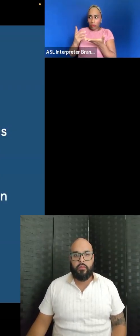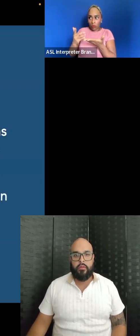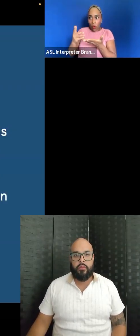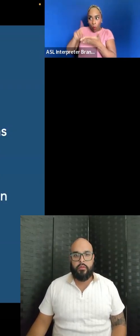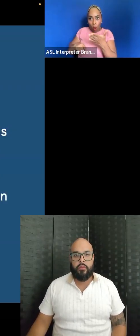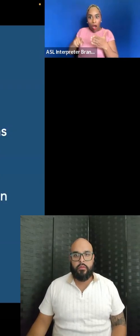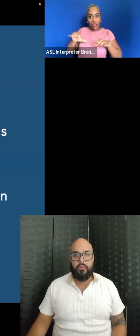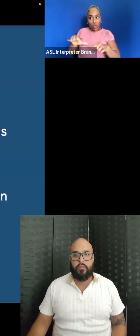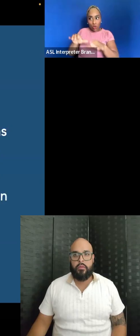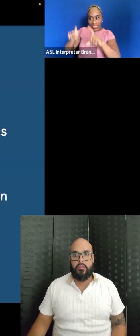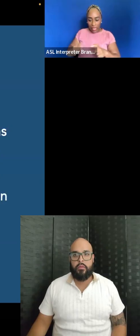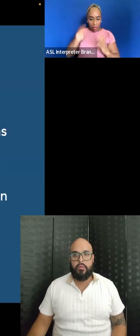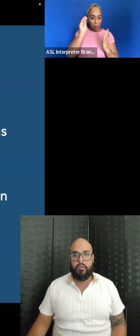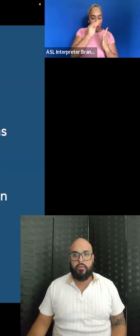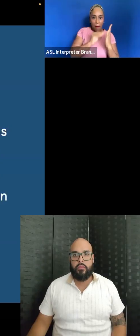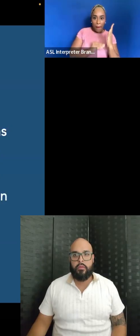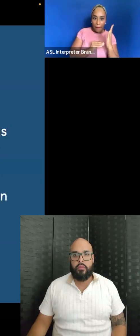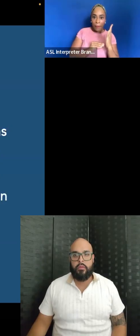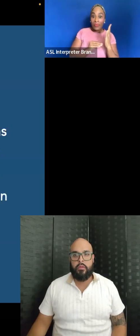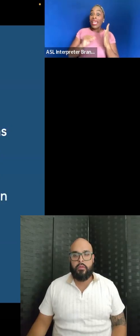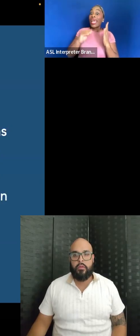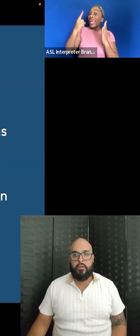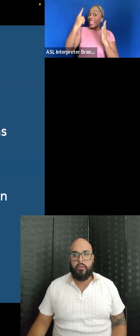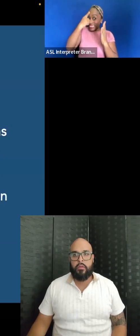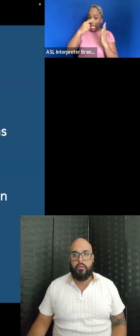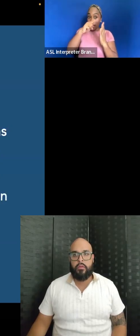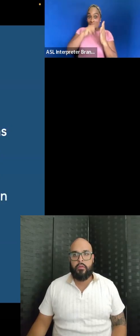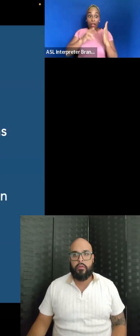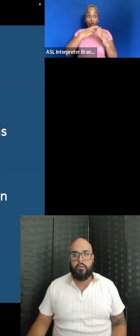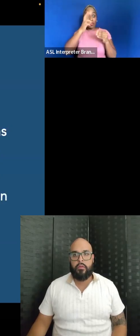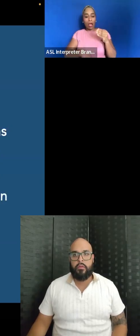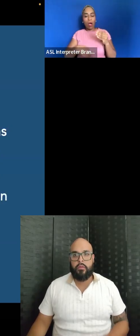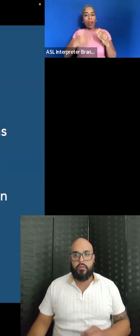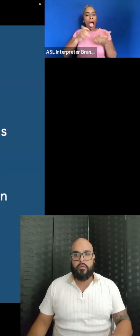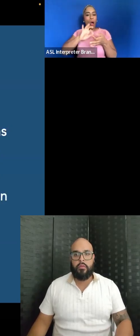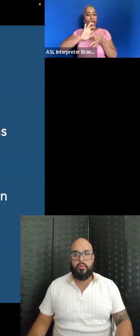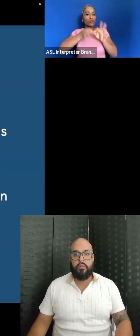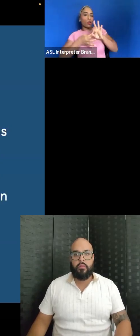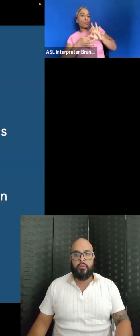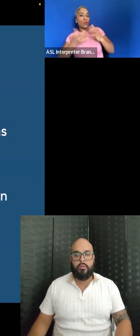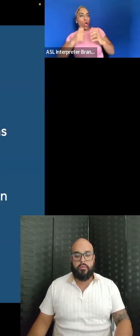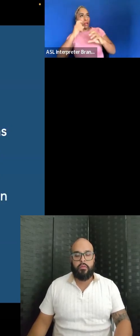And that has to be considered when you're interpreting test results as well. Okay, so that's just kind of like the,